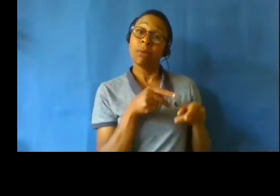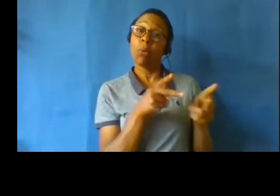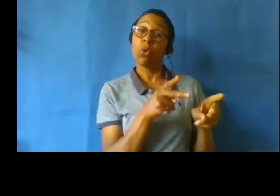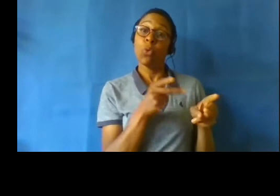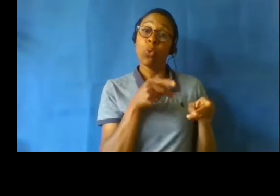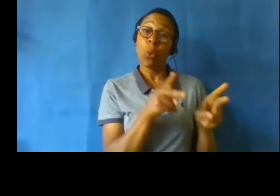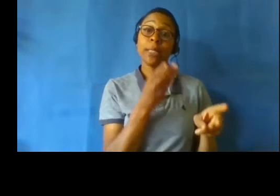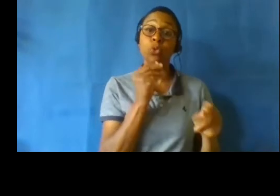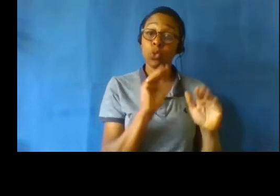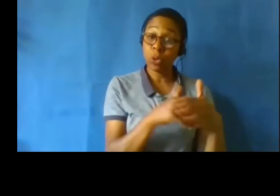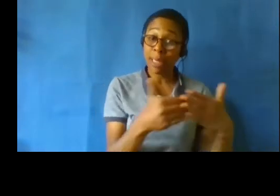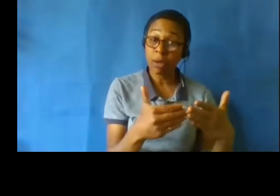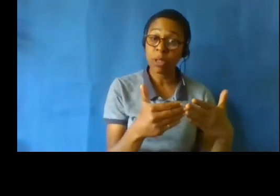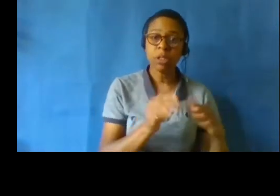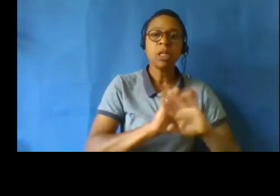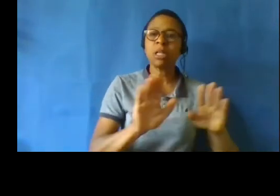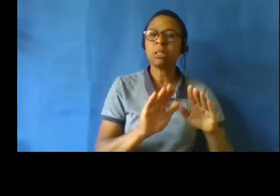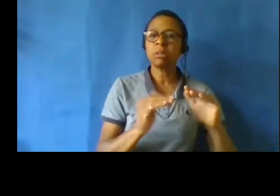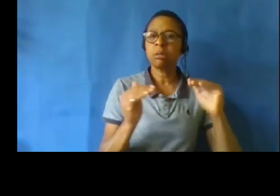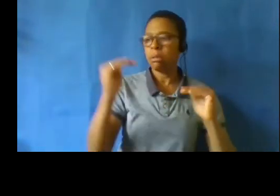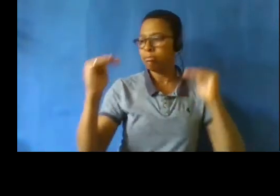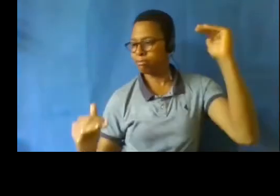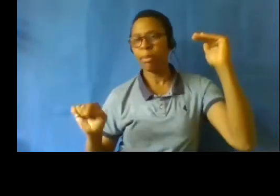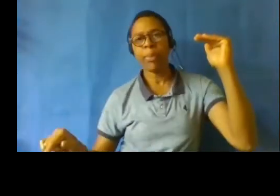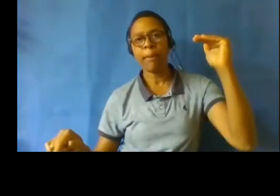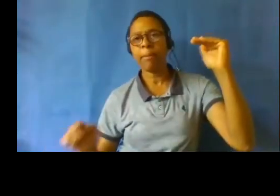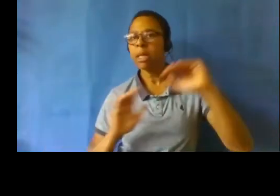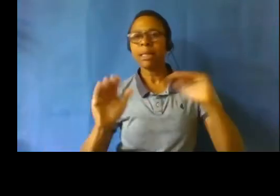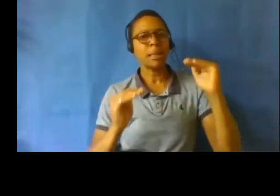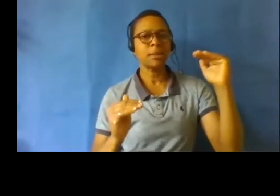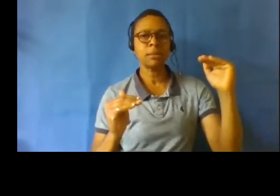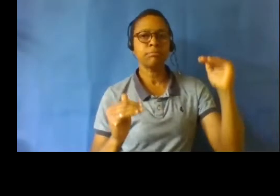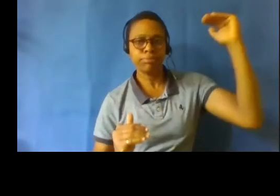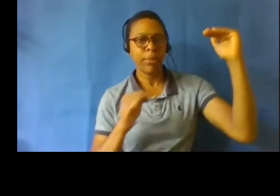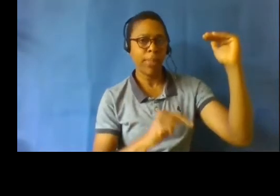as an interacting ecosystem of relationships and symbiosis this